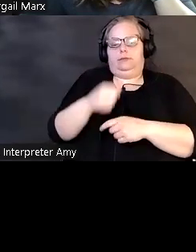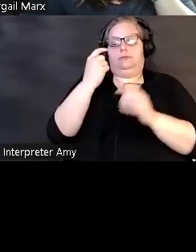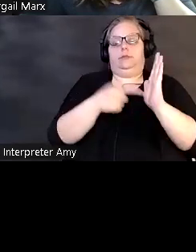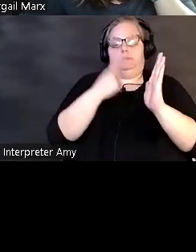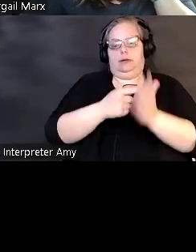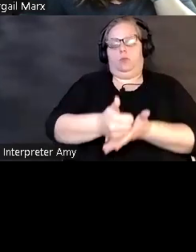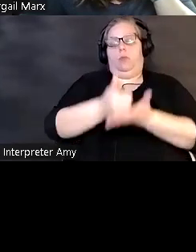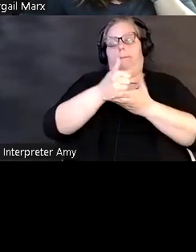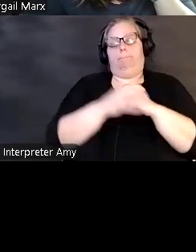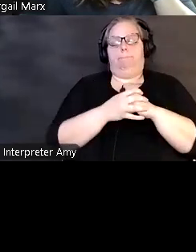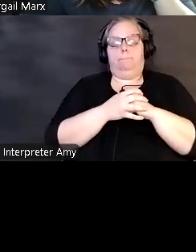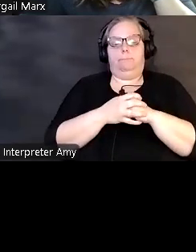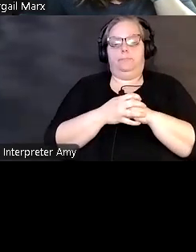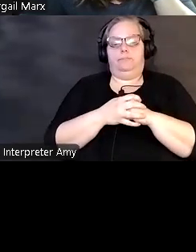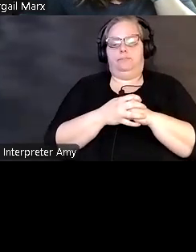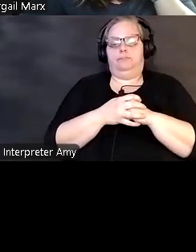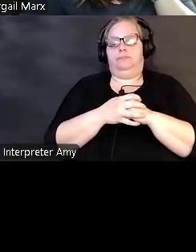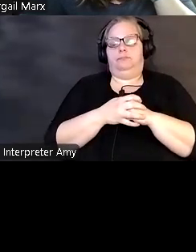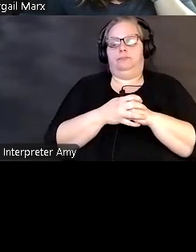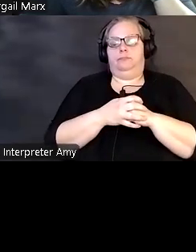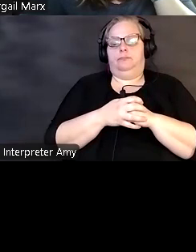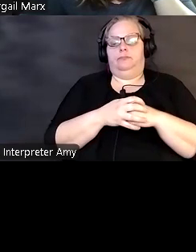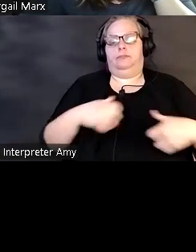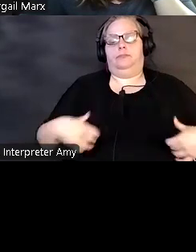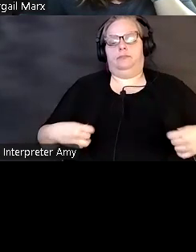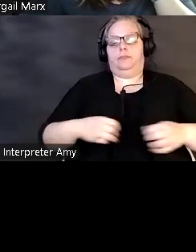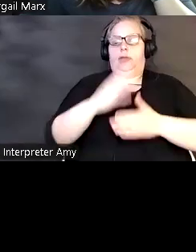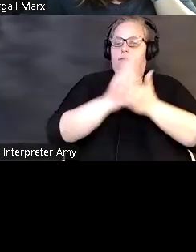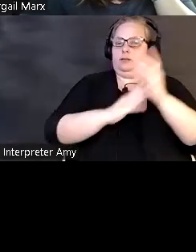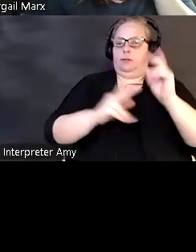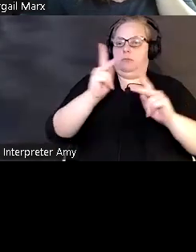And some people that have not even like a lot of motor issues, sometimes just do